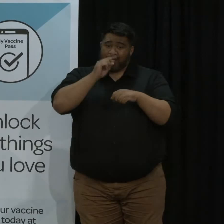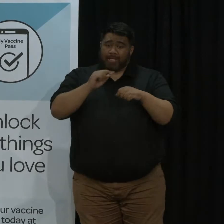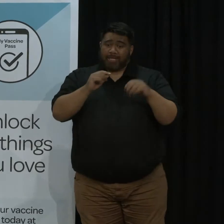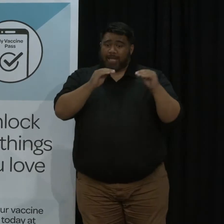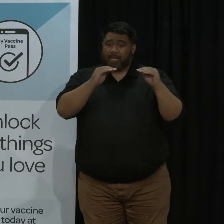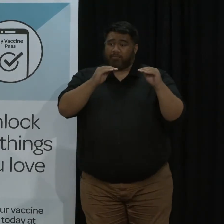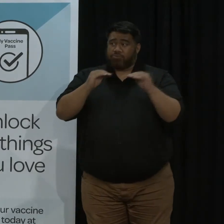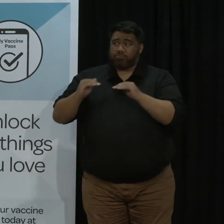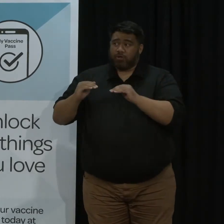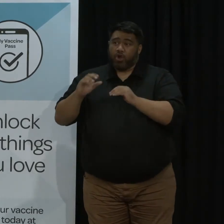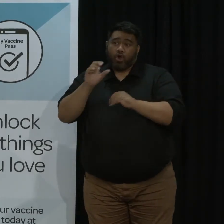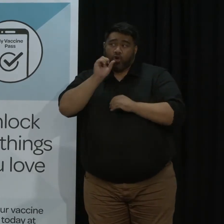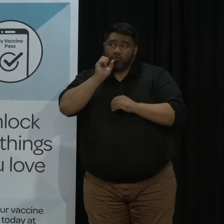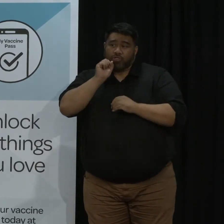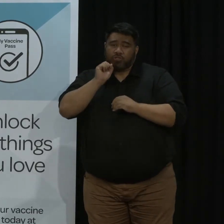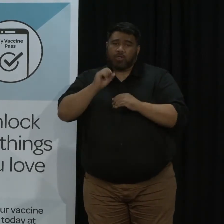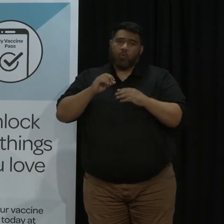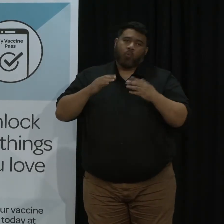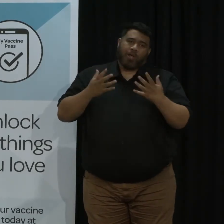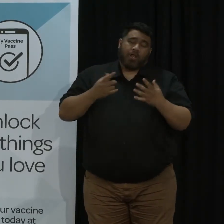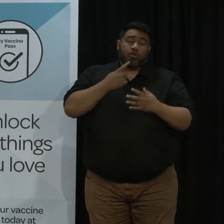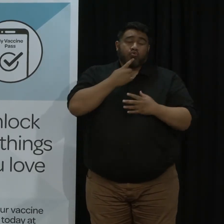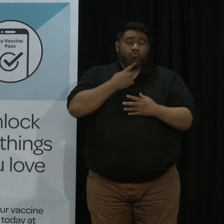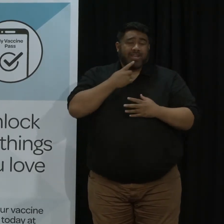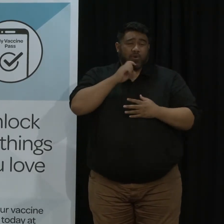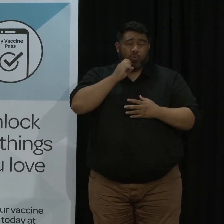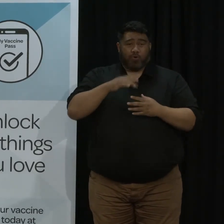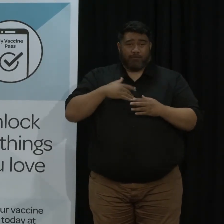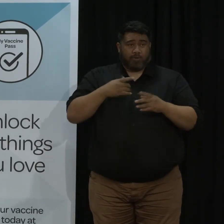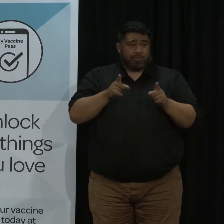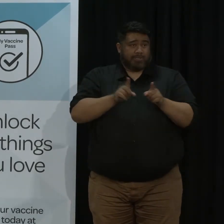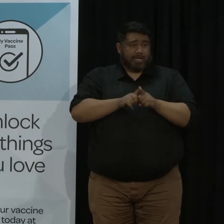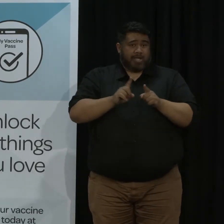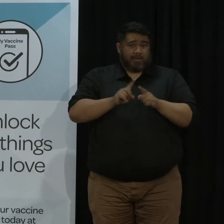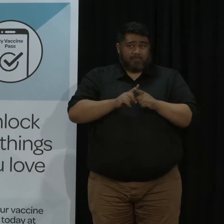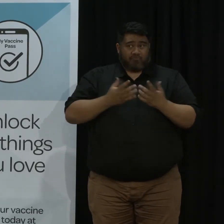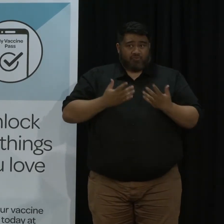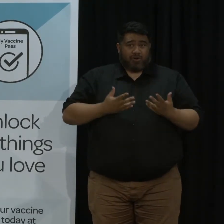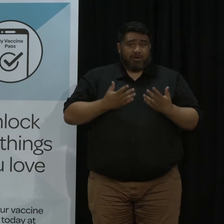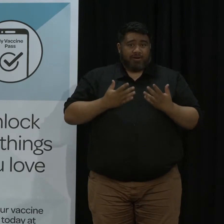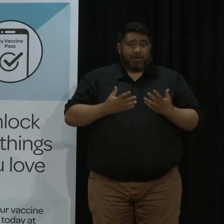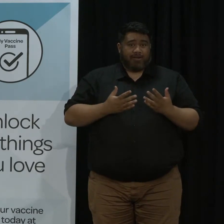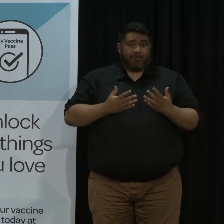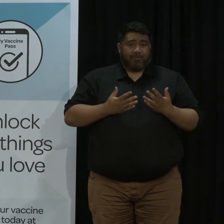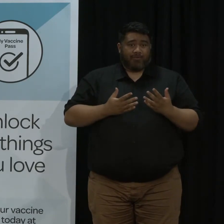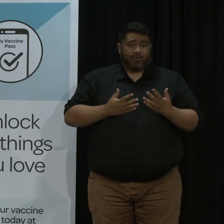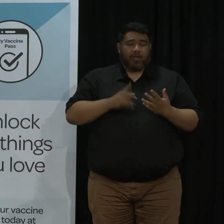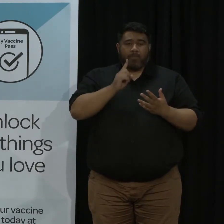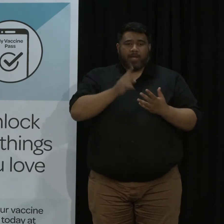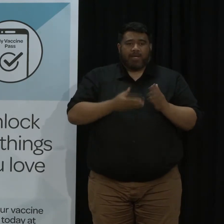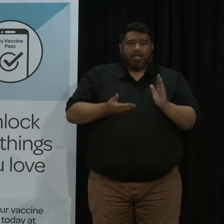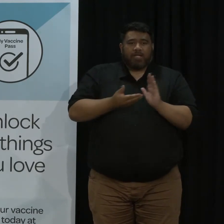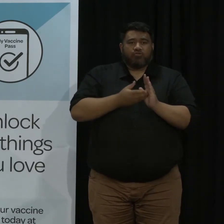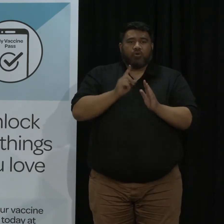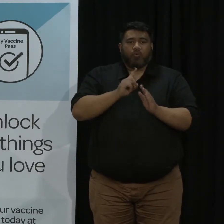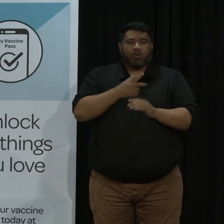orange? The first thing I would point out is that for those districts who are moving into